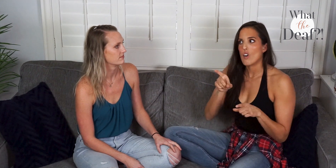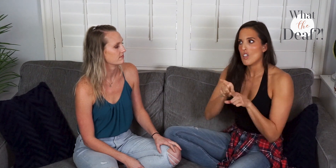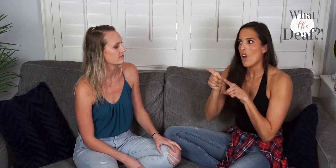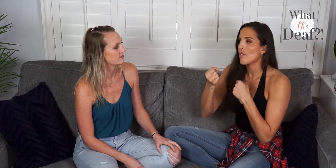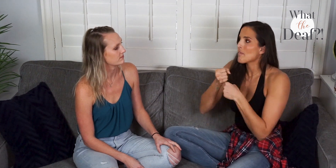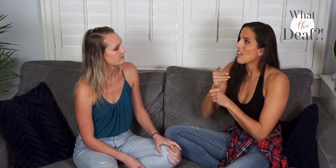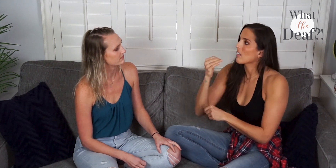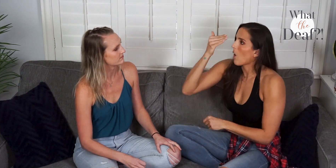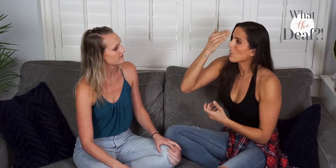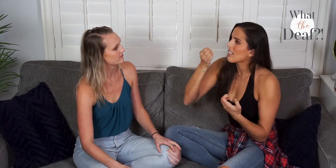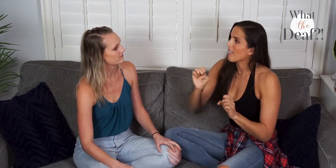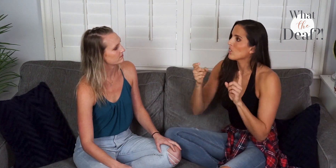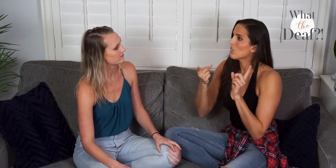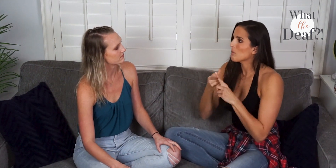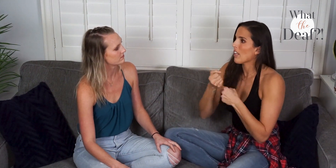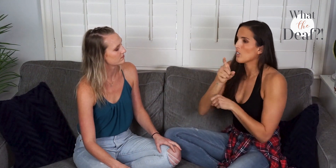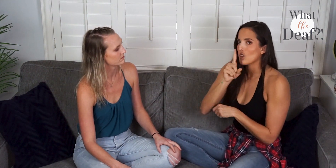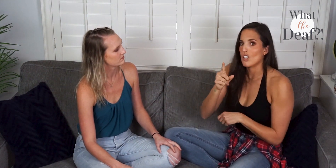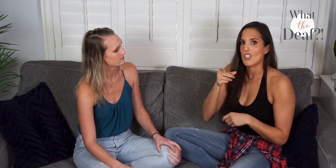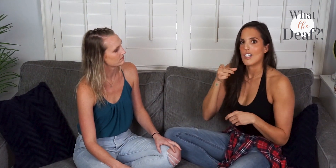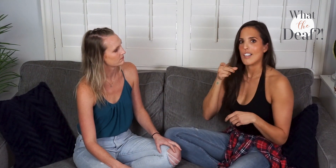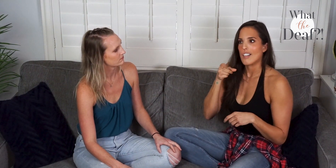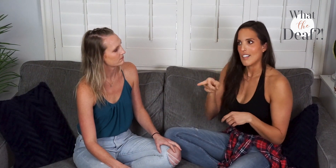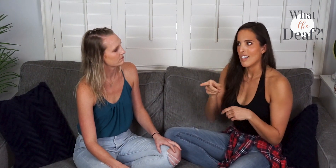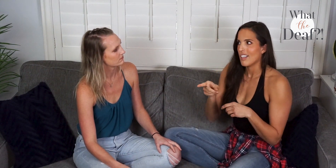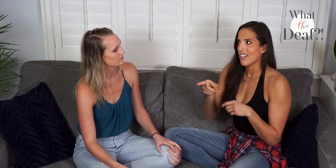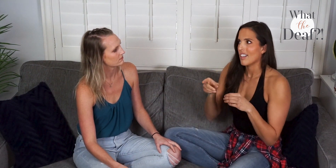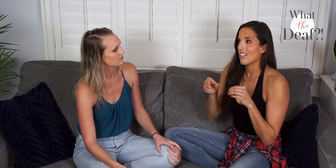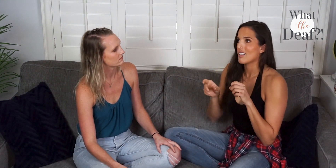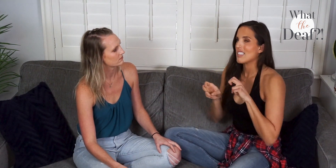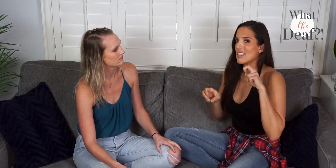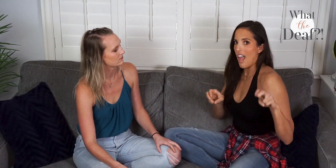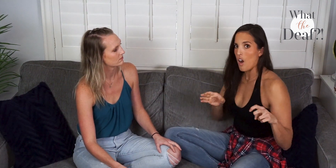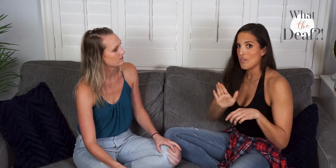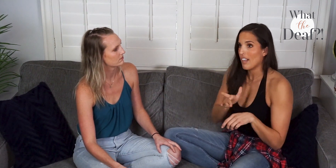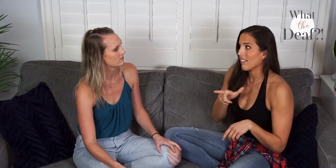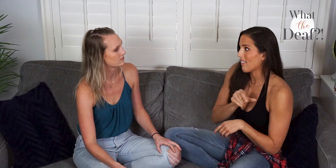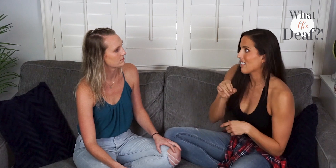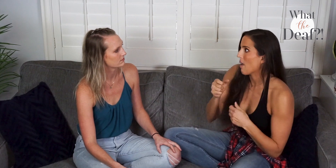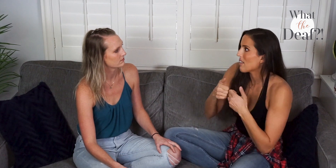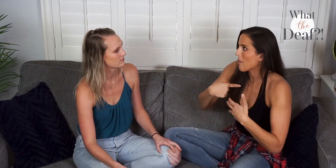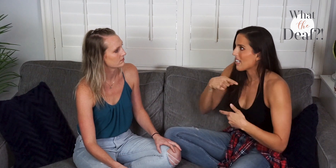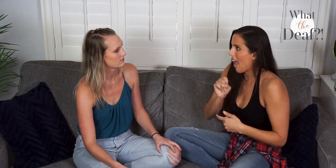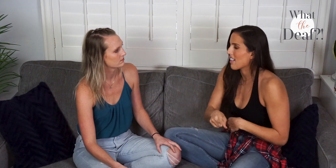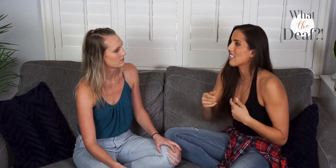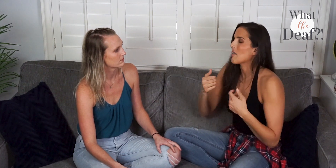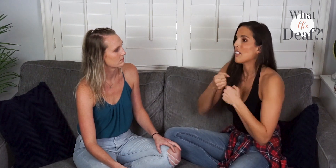So he also makes a conscious effort to make sure that he sits on my left side without me having to ask,